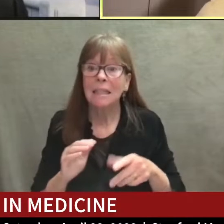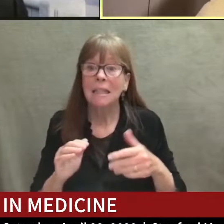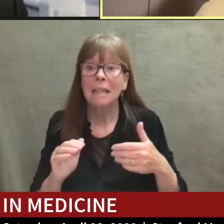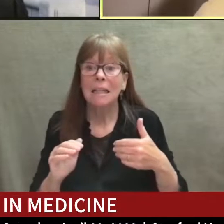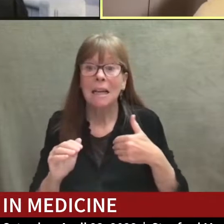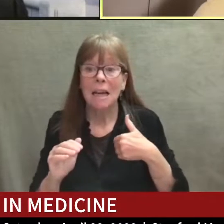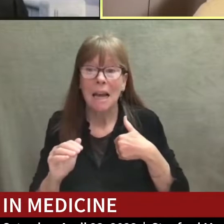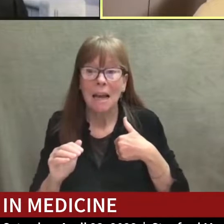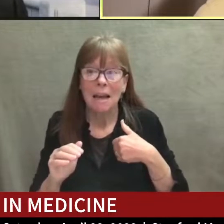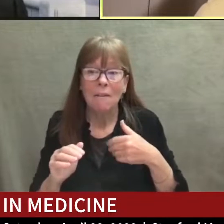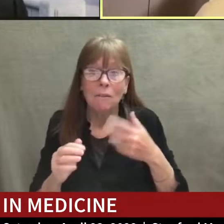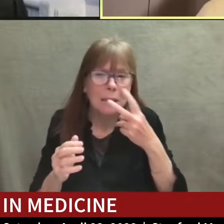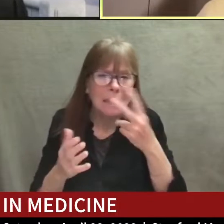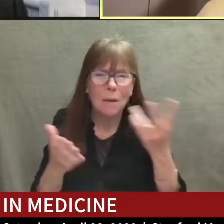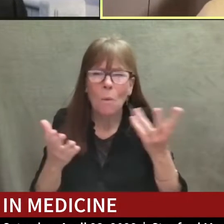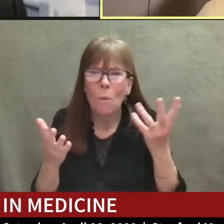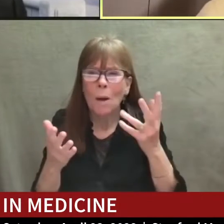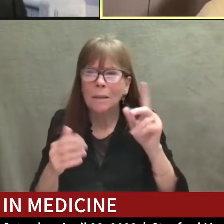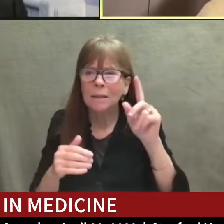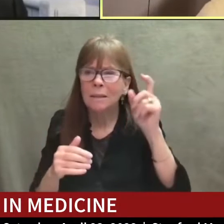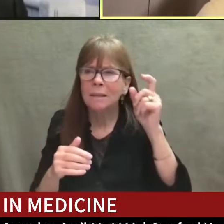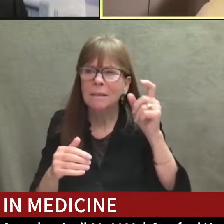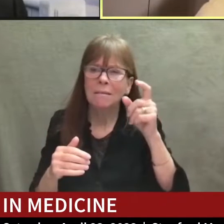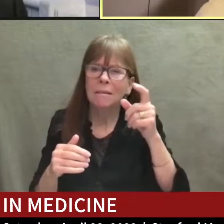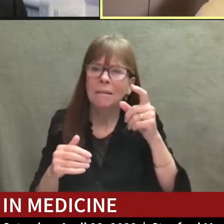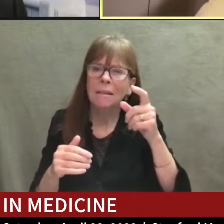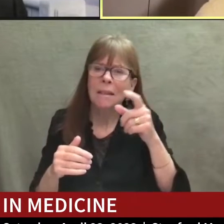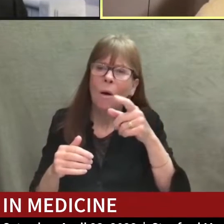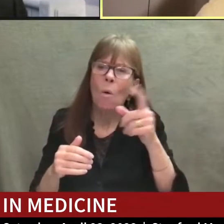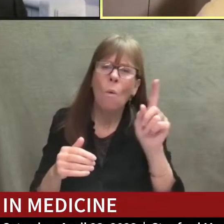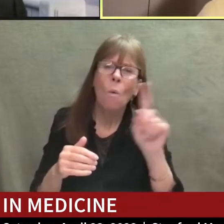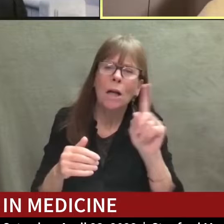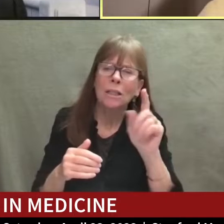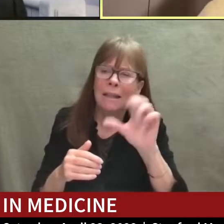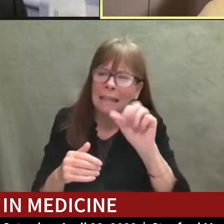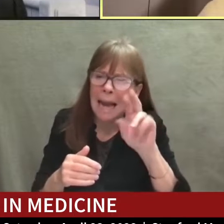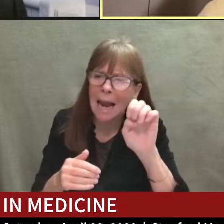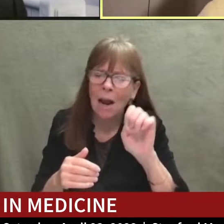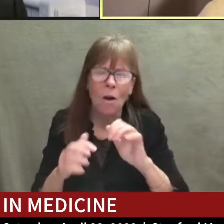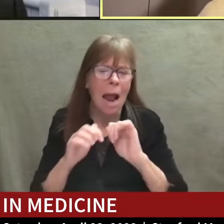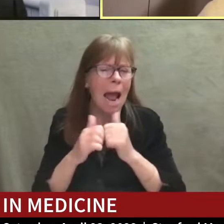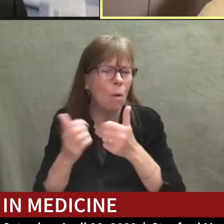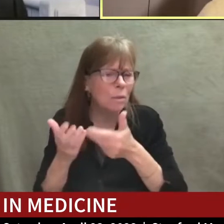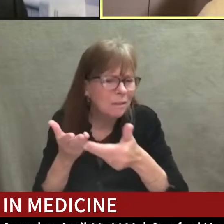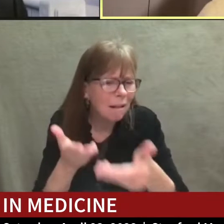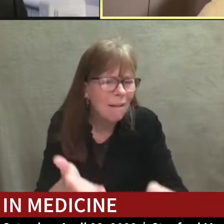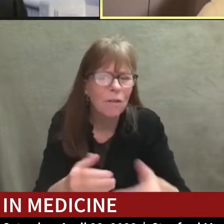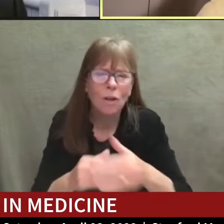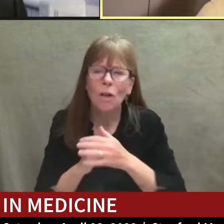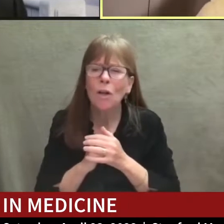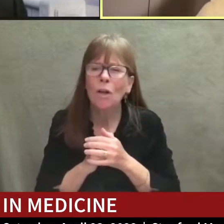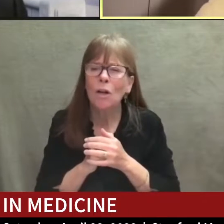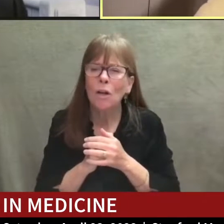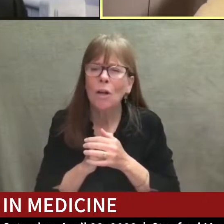care is, where it’s delivered. And you know, we talk about disability justice principles,